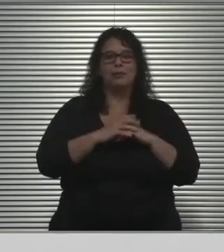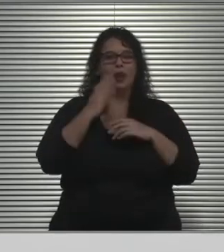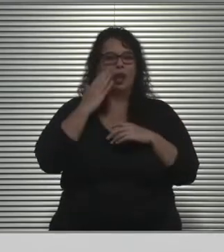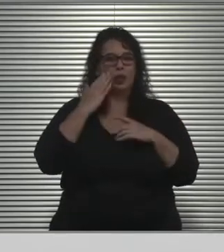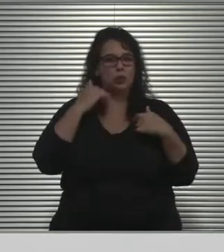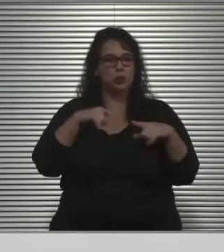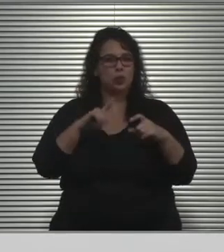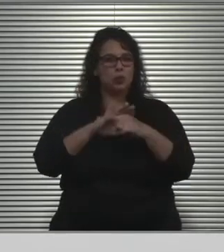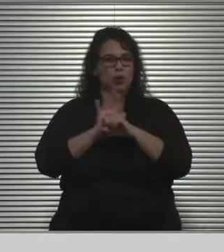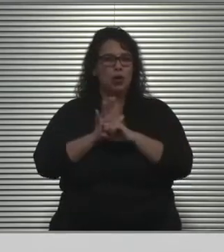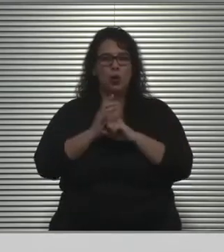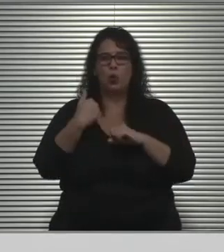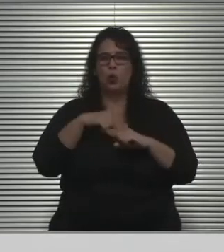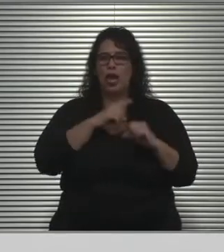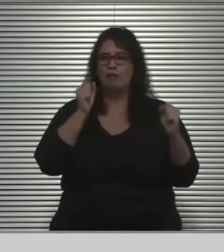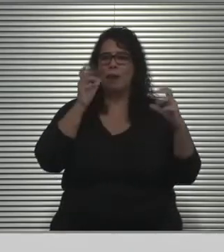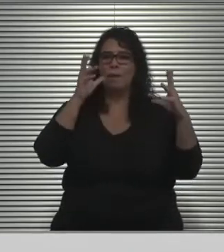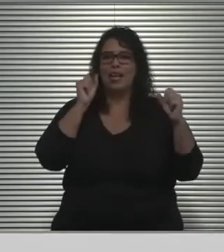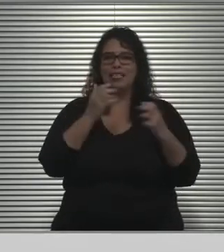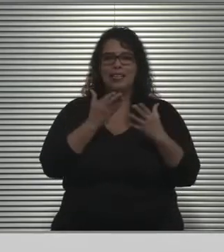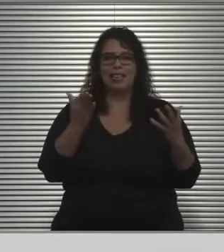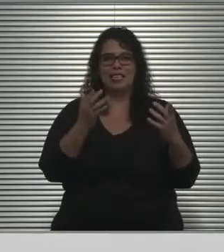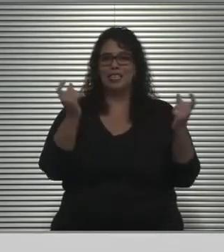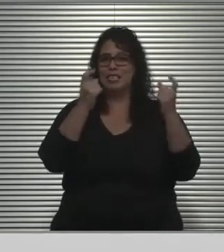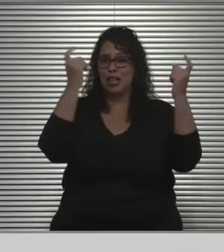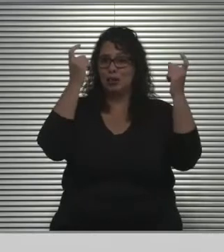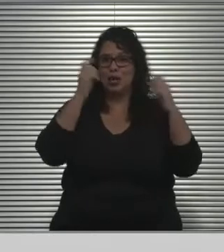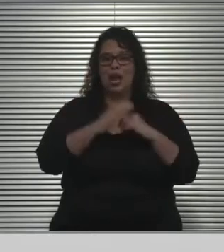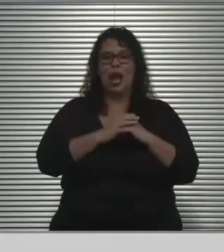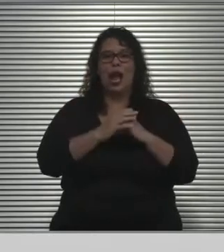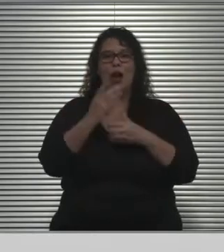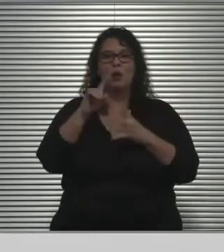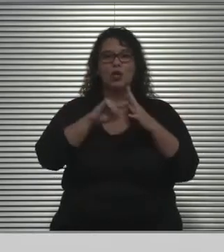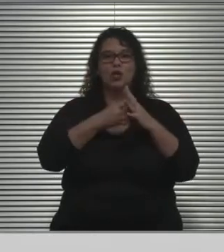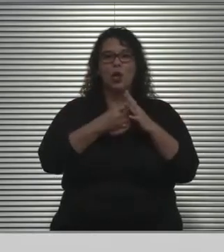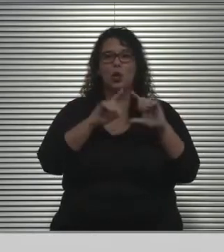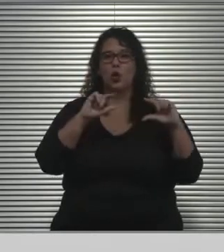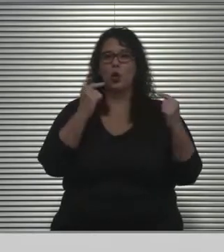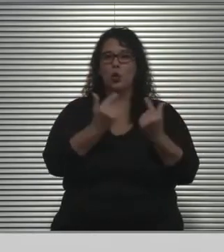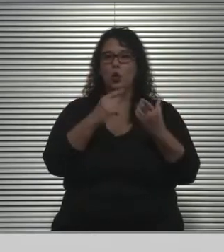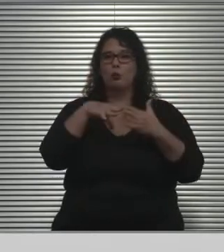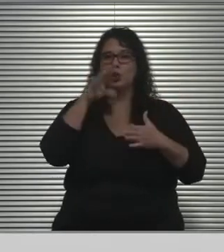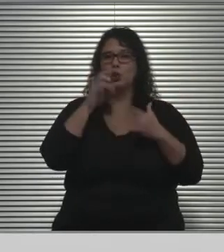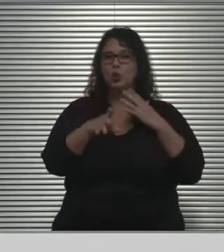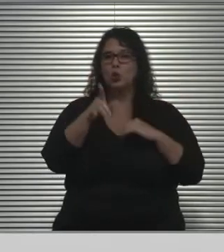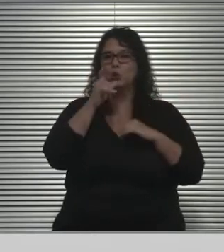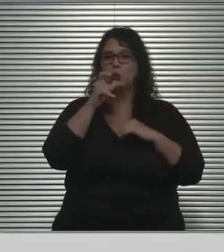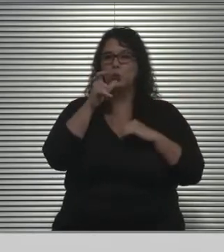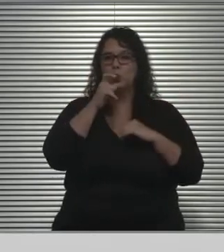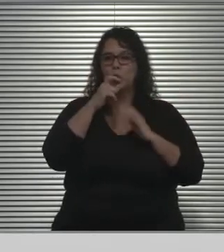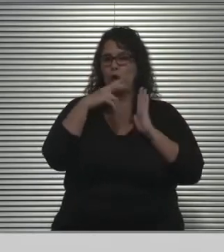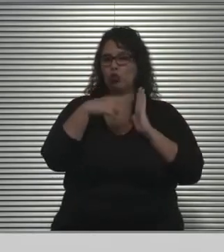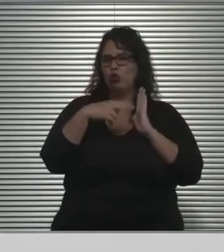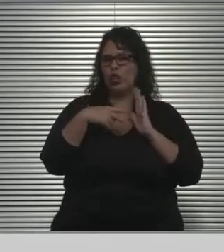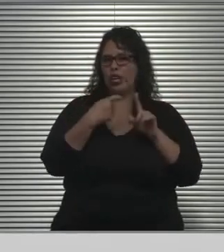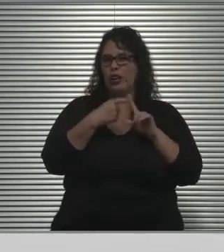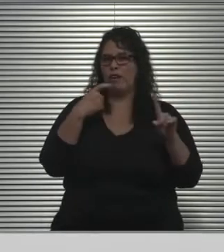We have some amazing things to celebrate in our students. I wanna start with a group of students who, I'm gonna read from our press release